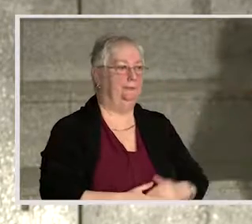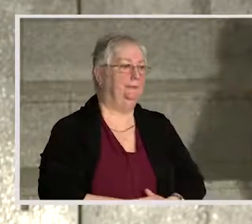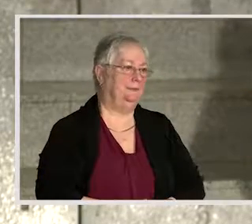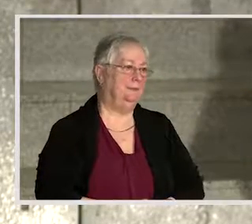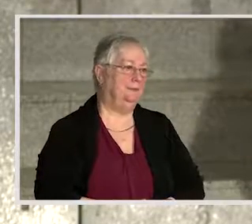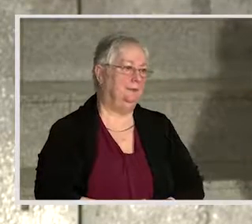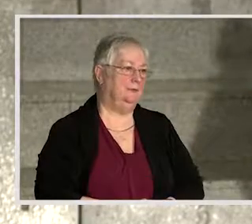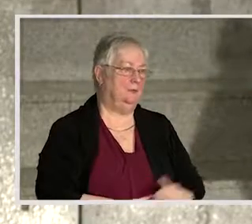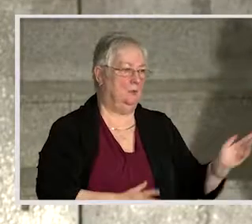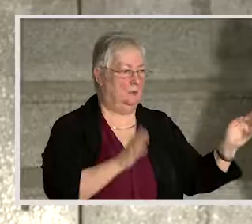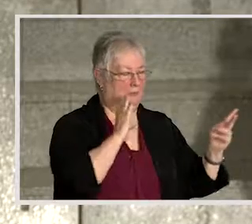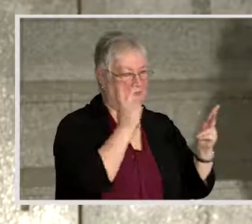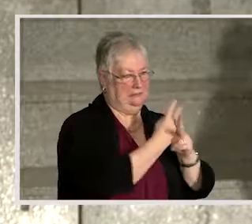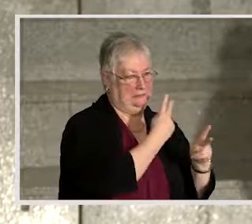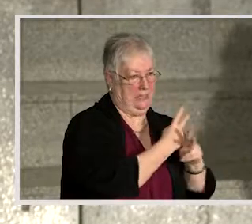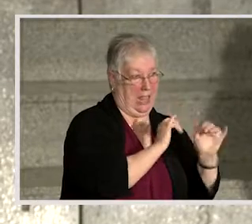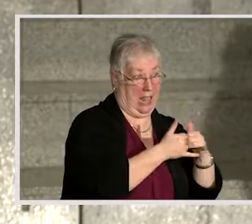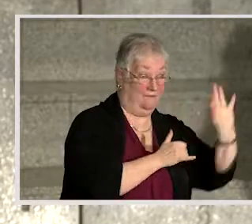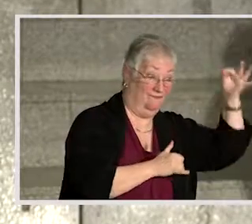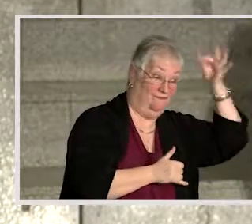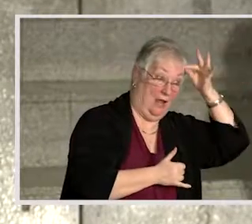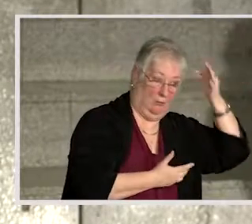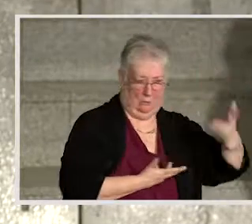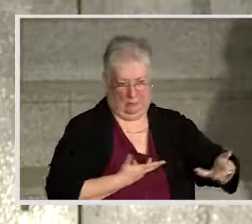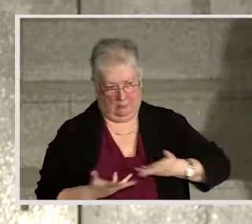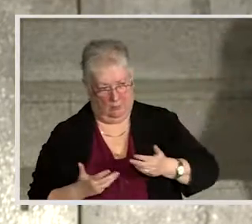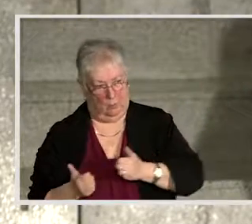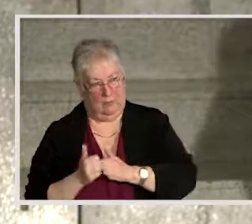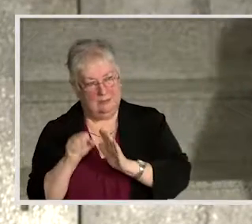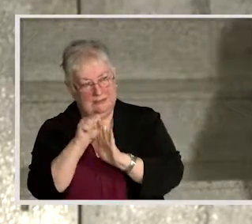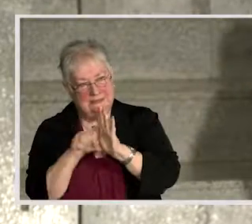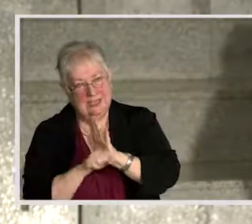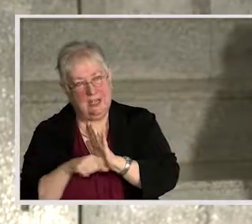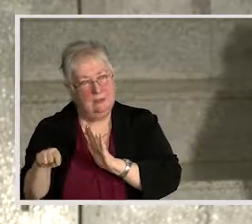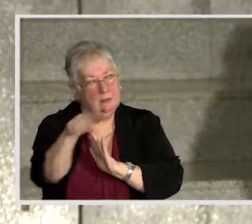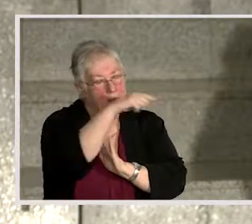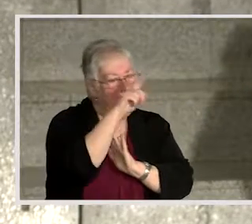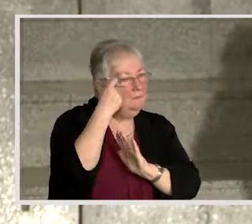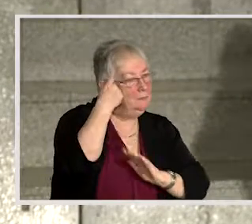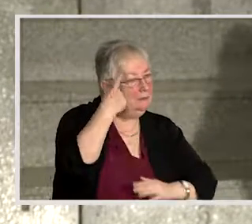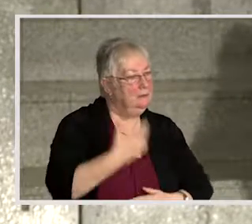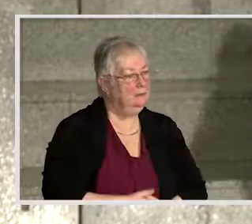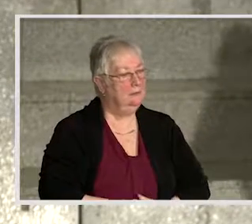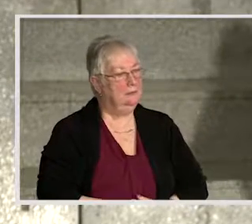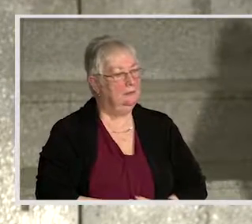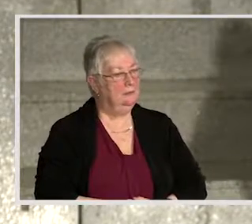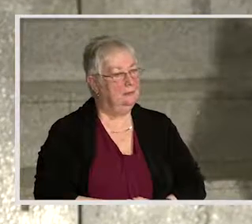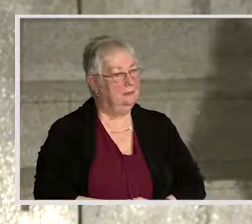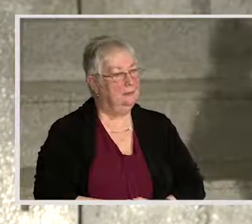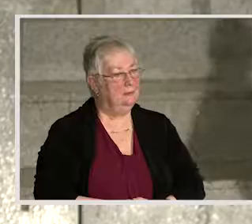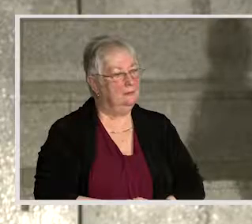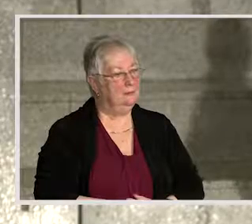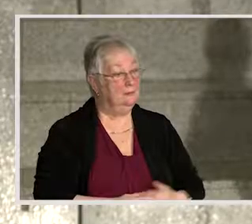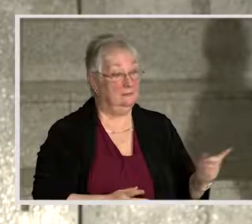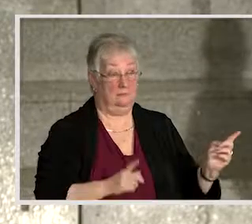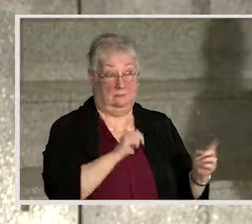WAYS THAT FRANKLY MIGHT NOT BE ENTIRELY BENEFICIAL TO OUR INTERESTS. GIVEN THE ABSENCE OF SOME OF THE